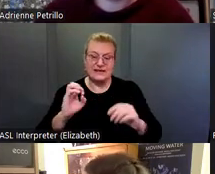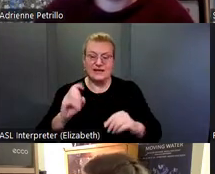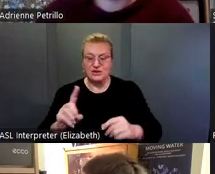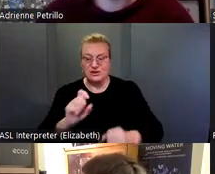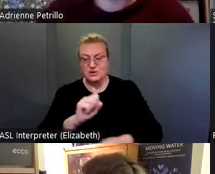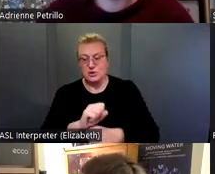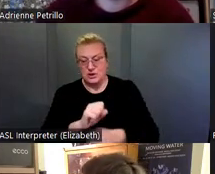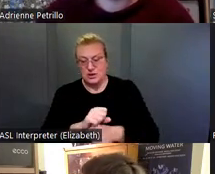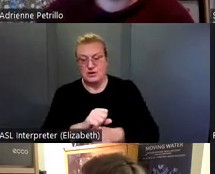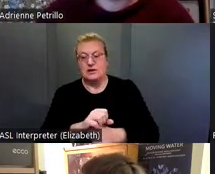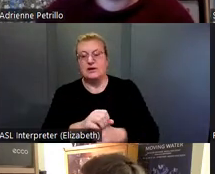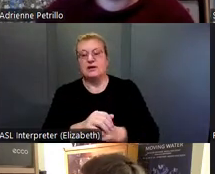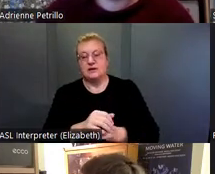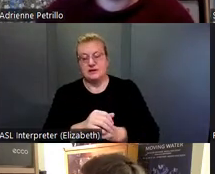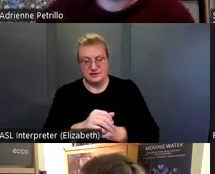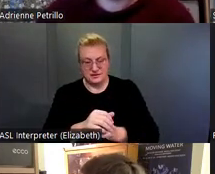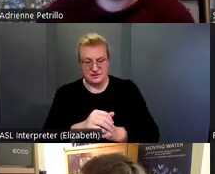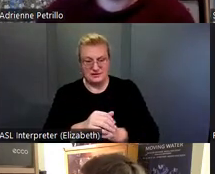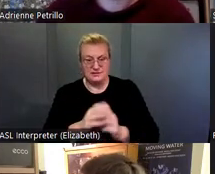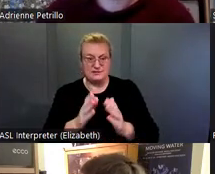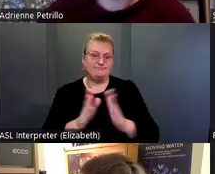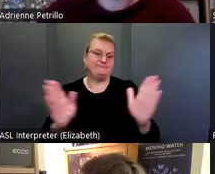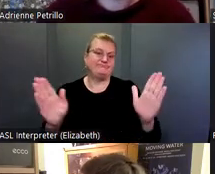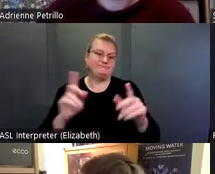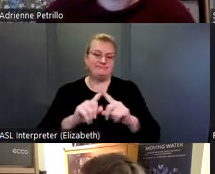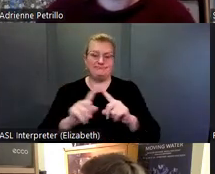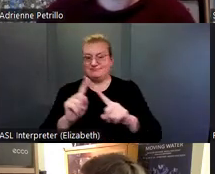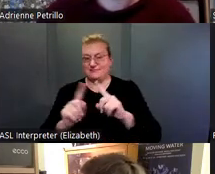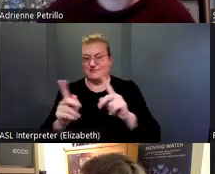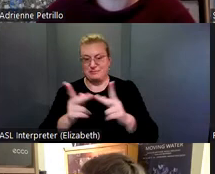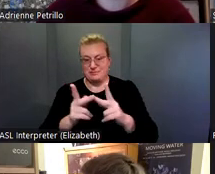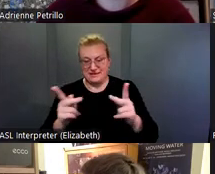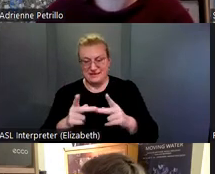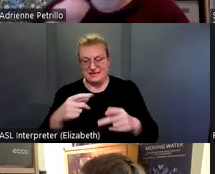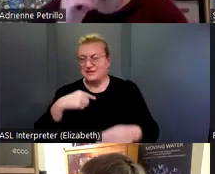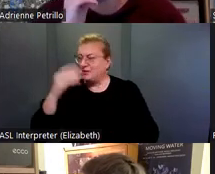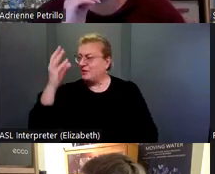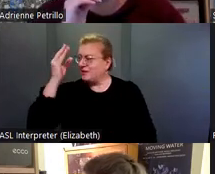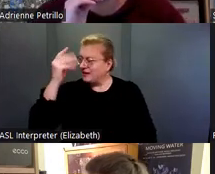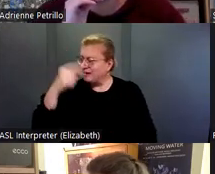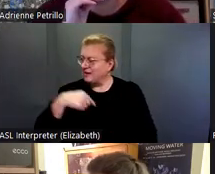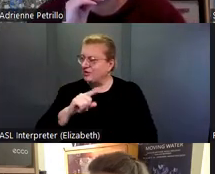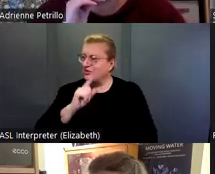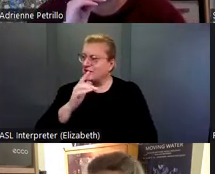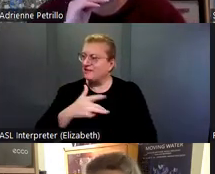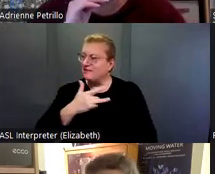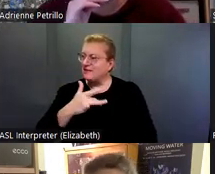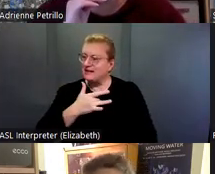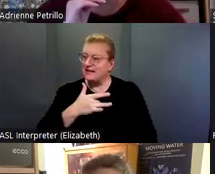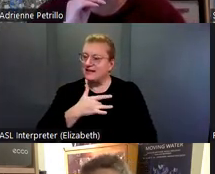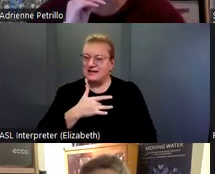So we span many places and I was just sitting here thinking, oh, I really feel when I go to the Idea Swap